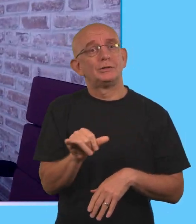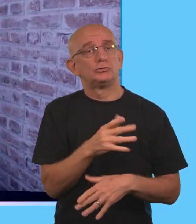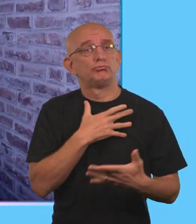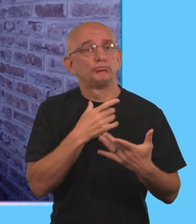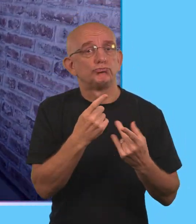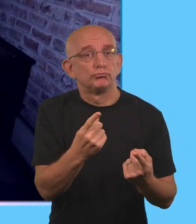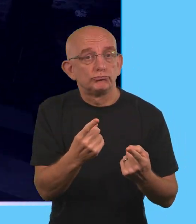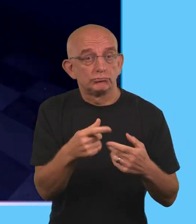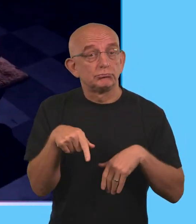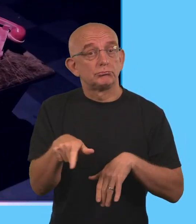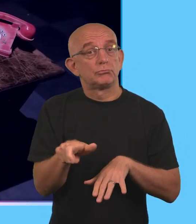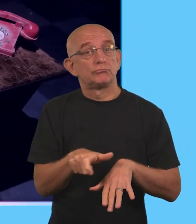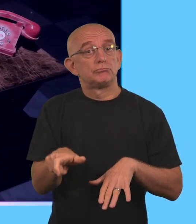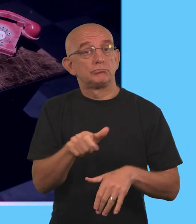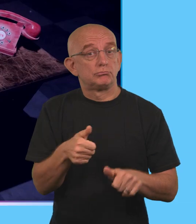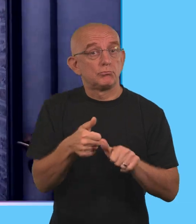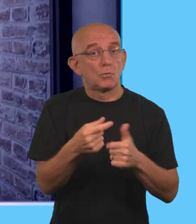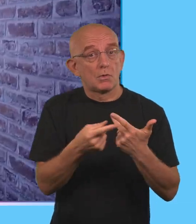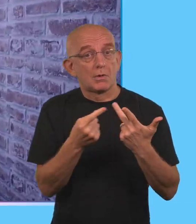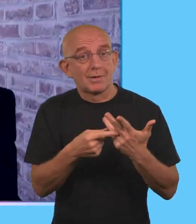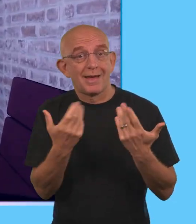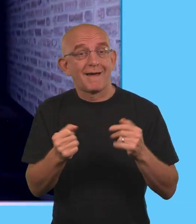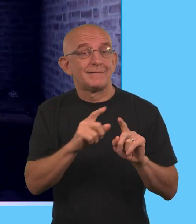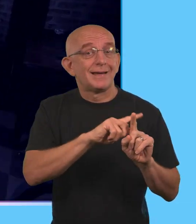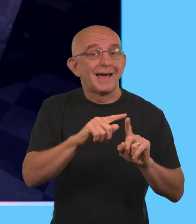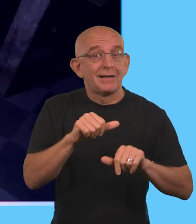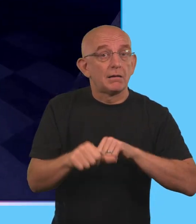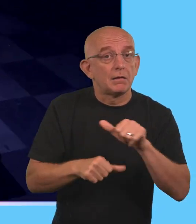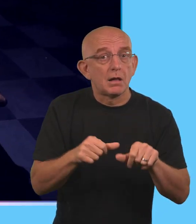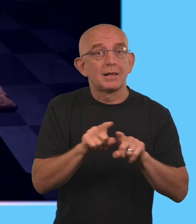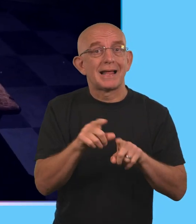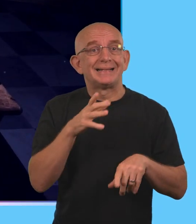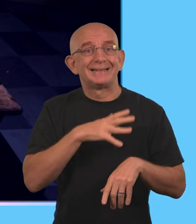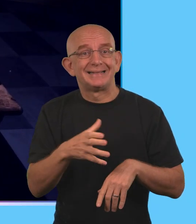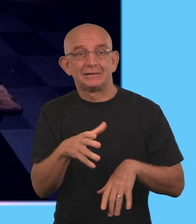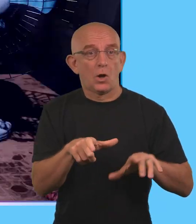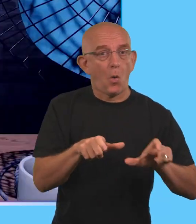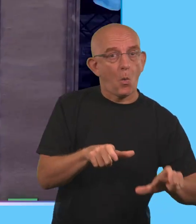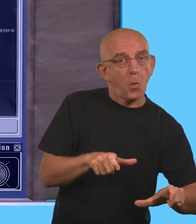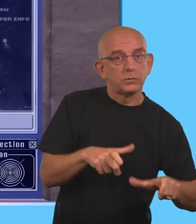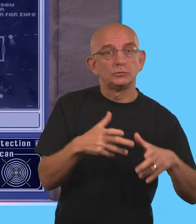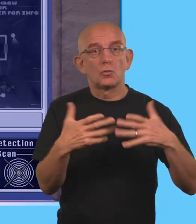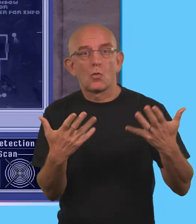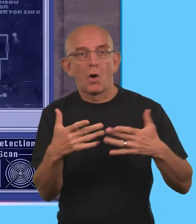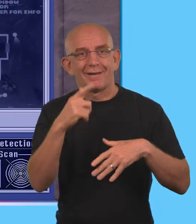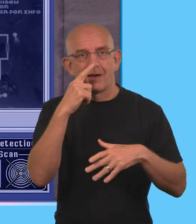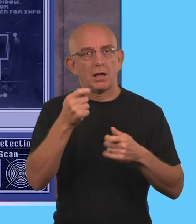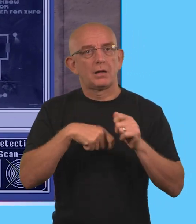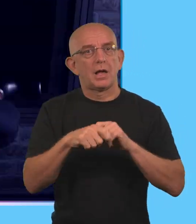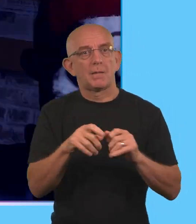Controller support is also implemented. Any mechanics requiring holding an input can be changed to a toggle.